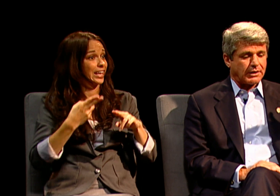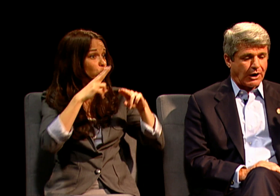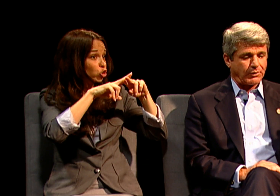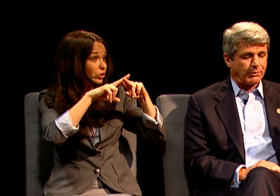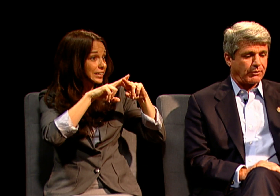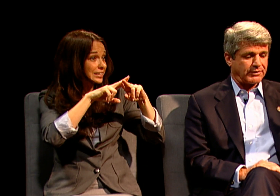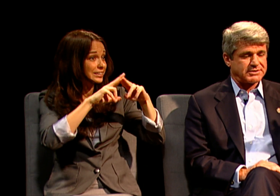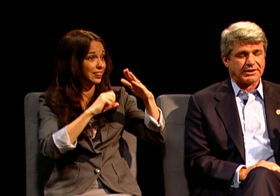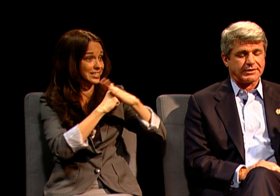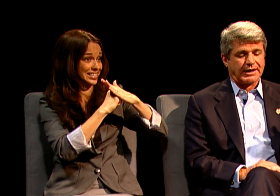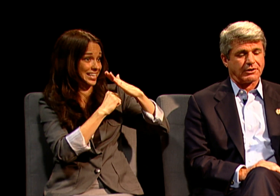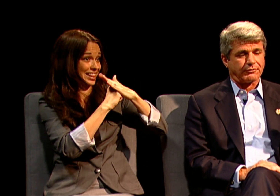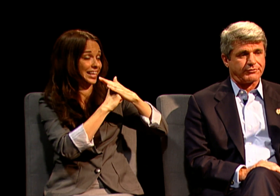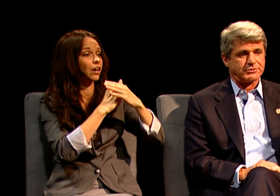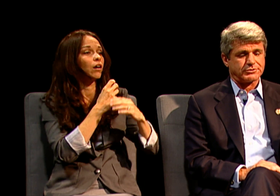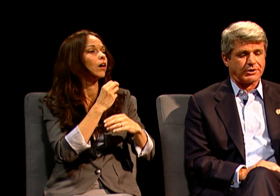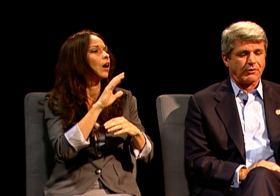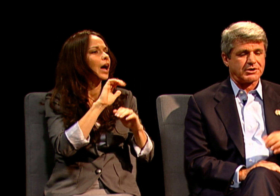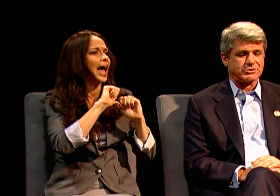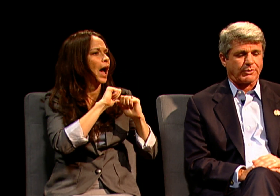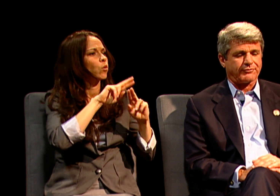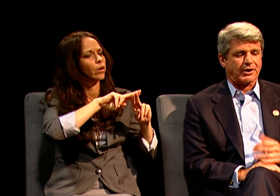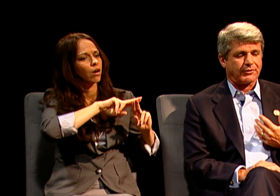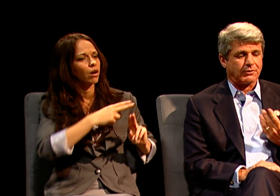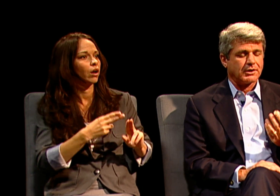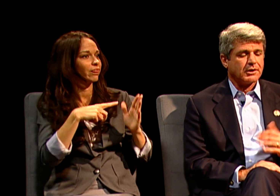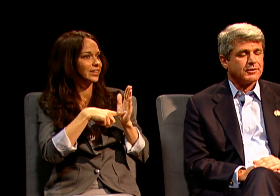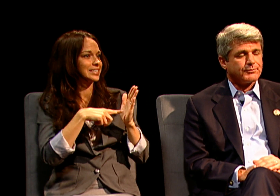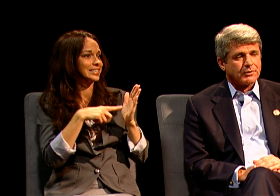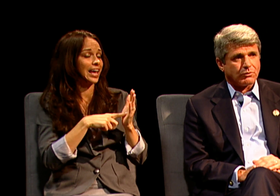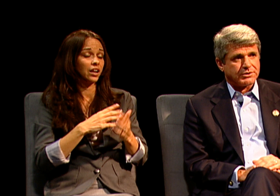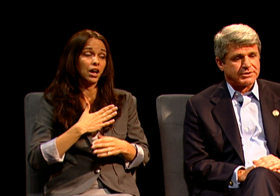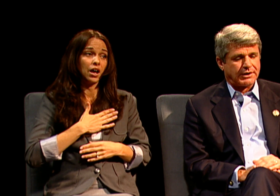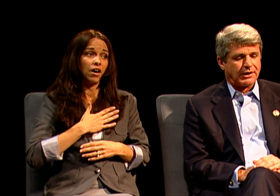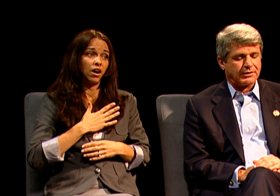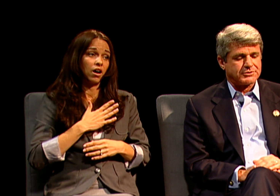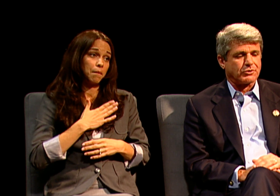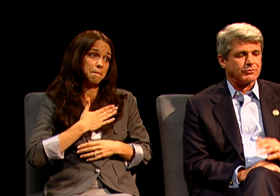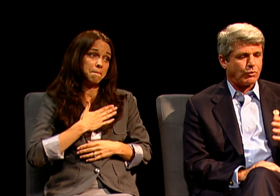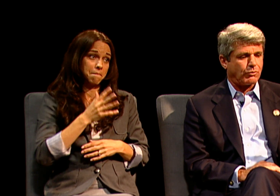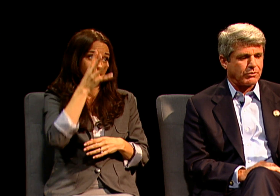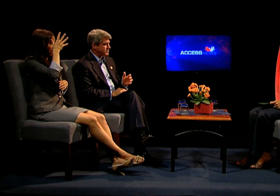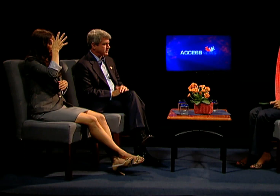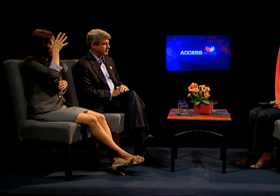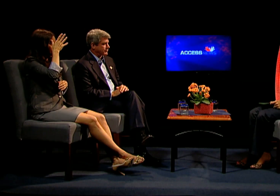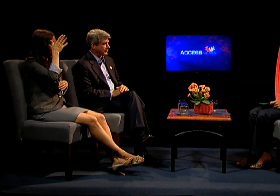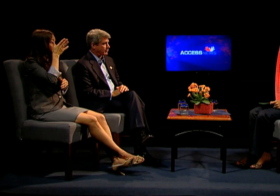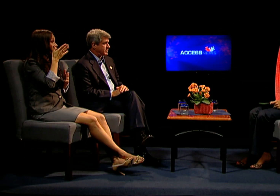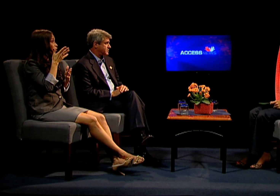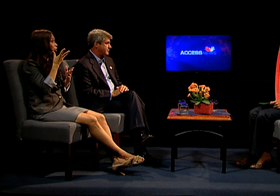HOW ARE WE GONNA BRING THIS DEBT DOWN FOR FUTURE GENERATIONS? MY FATHER WAS A-- HE SERVED IN WORLD WAR II, FLEW ON THE B-17